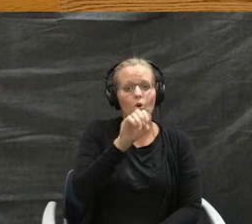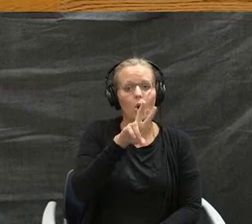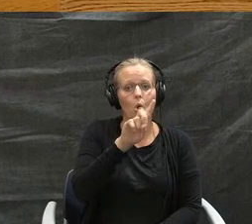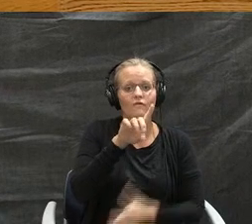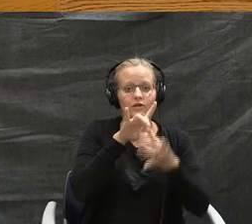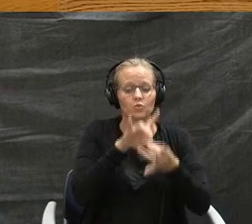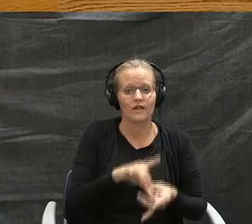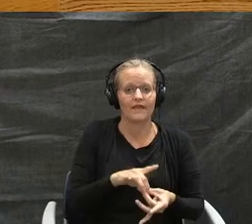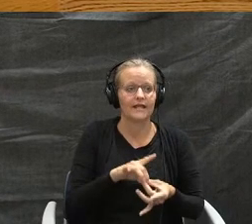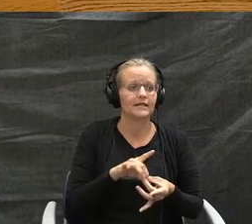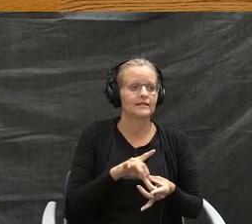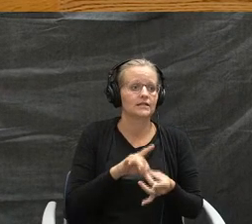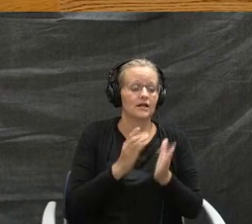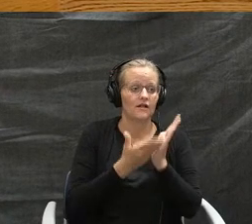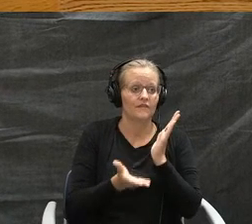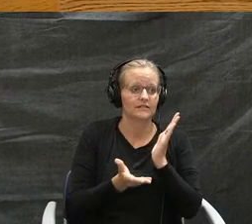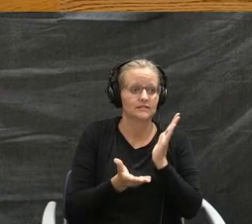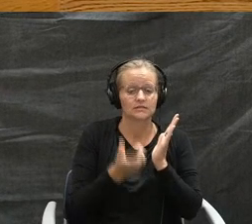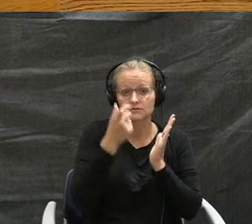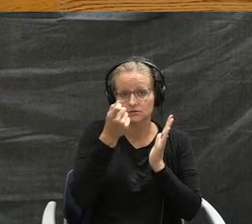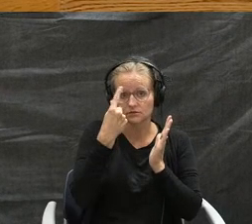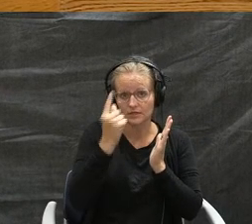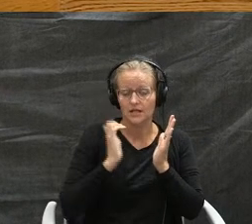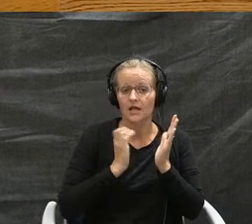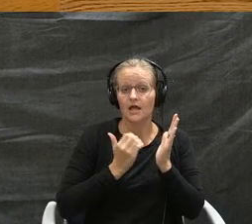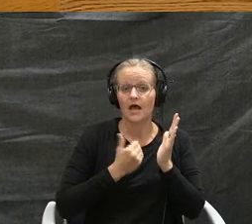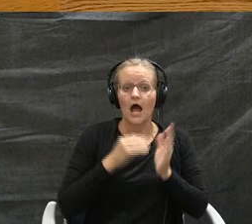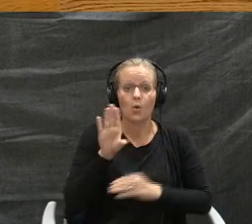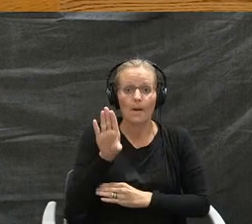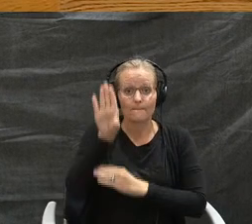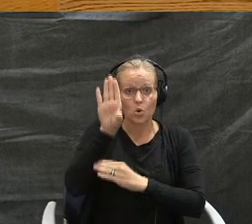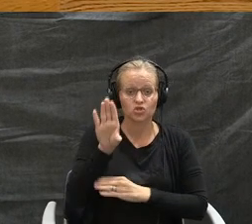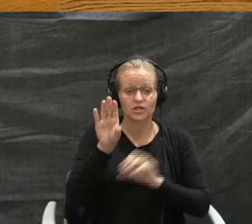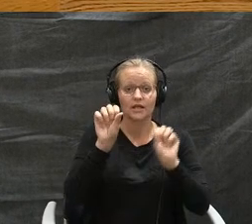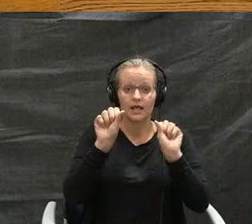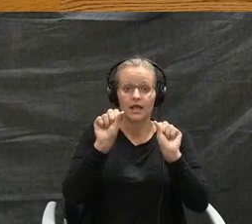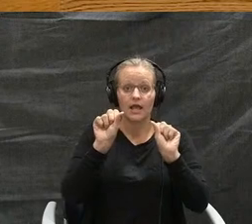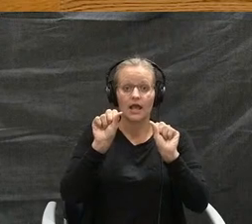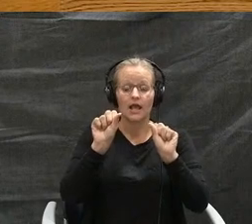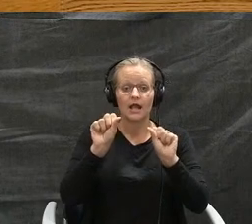keep in mind that this motion can be voted down or table, but